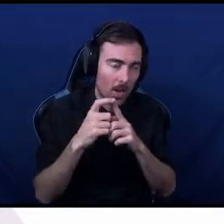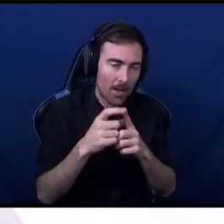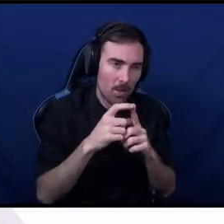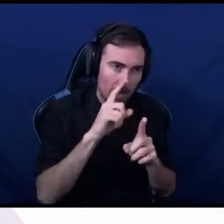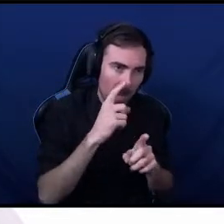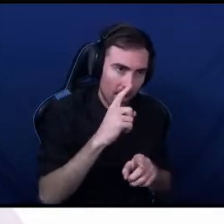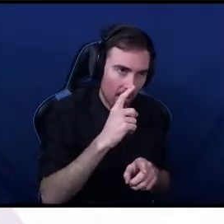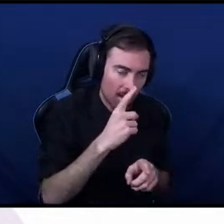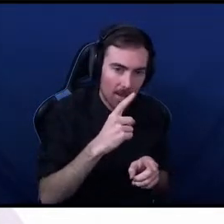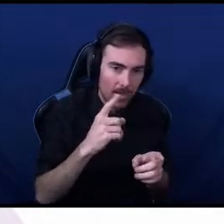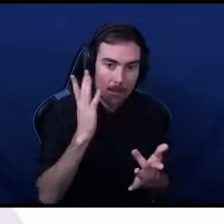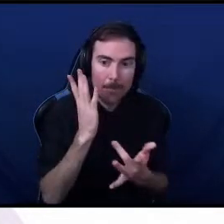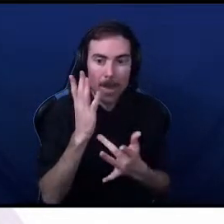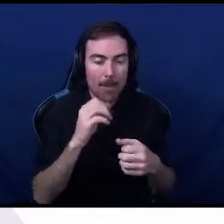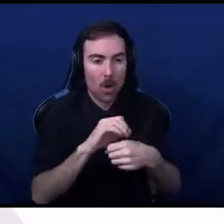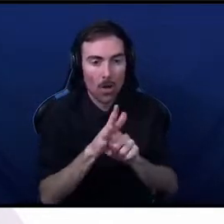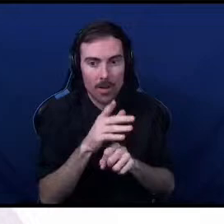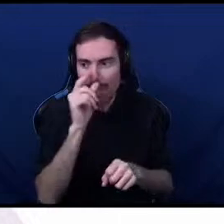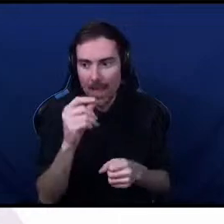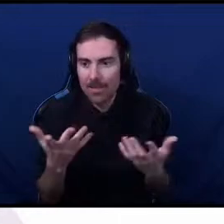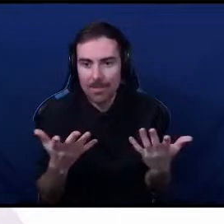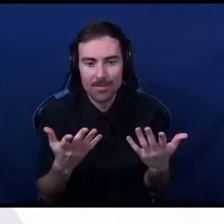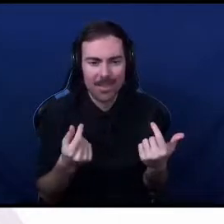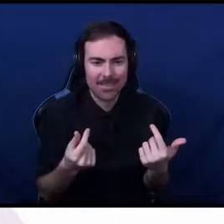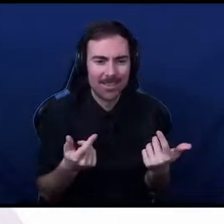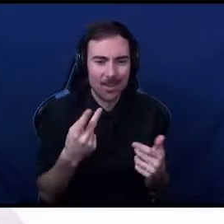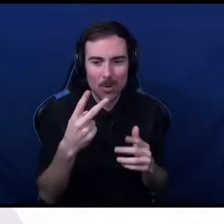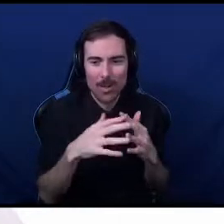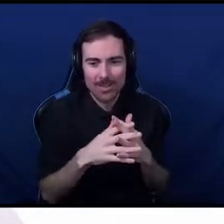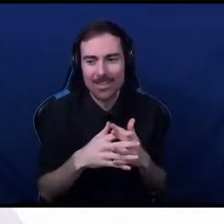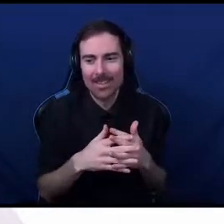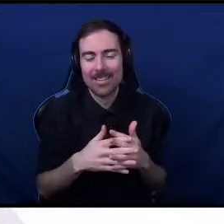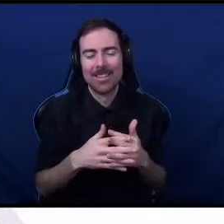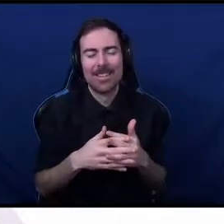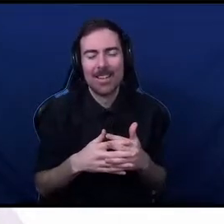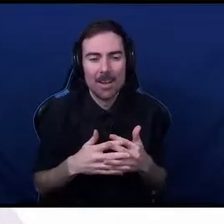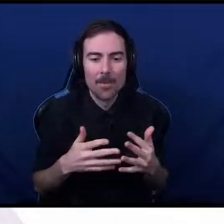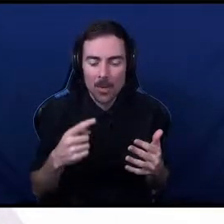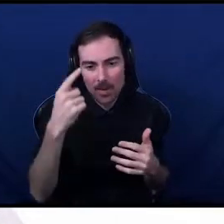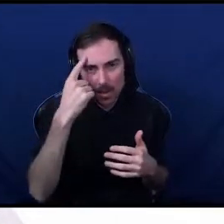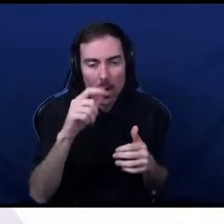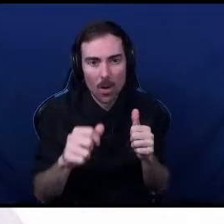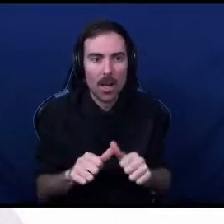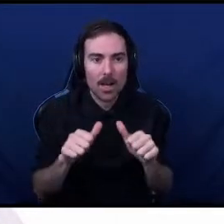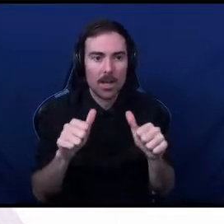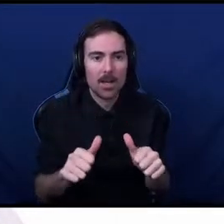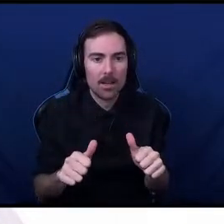pandemic hit, and we could do it within the space of almost two weeks. And you think, Okay, well, that that is that is